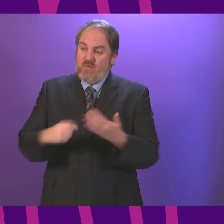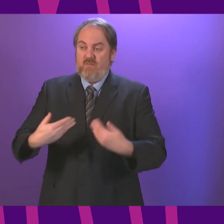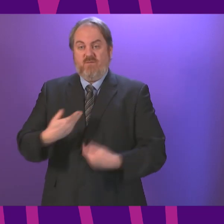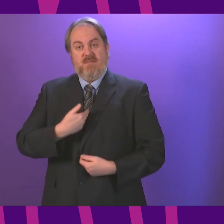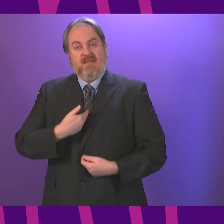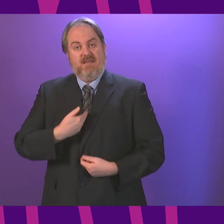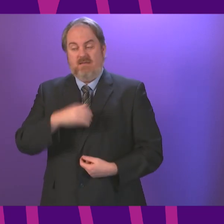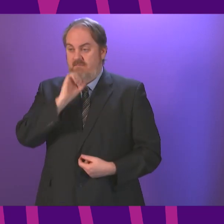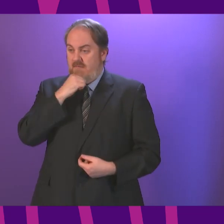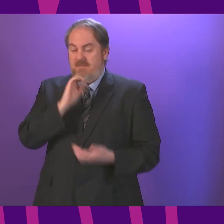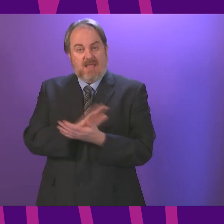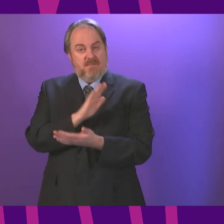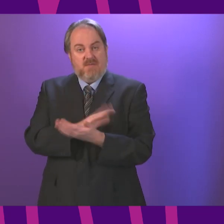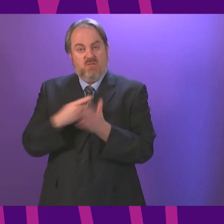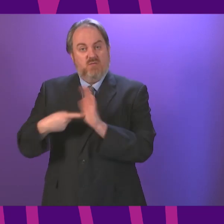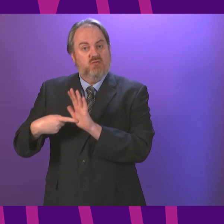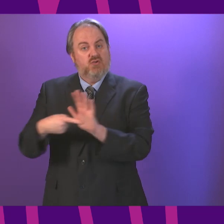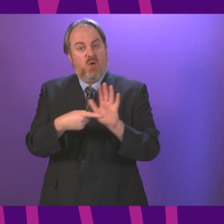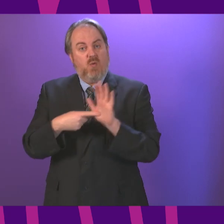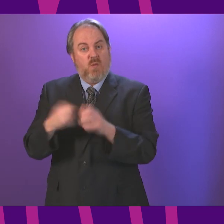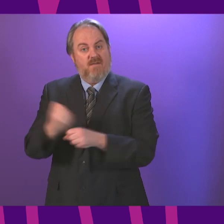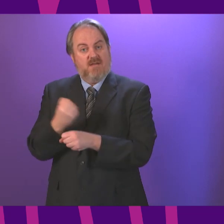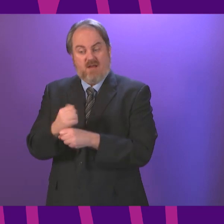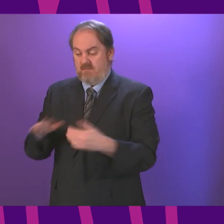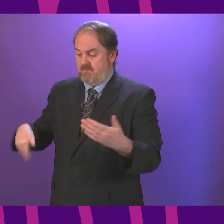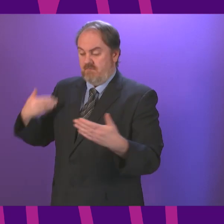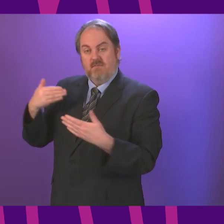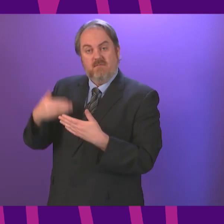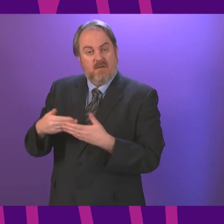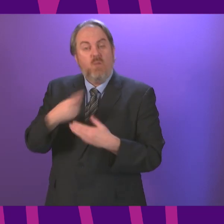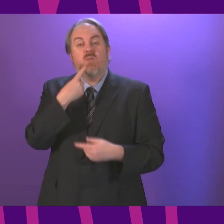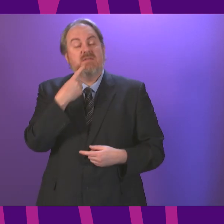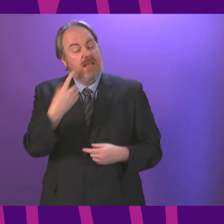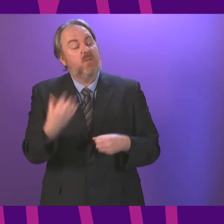my record in office; tell them, in areas where we have not made as much progress as we